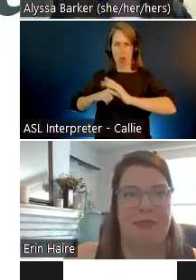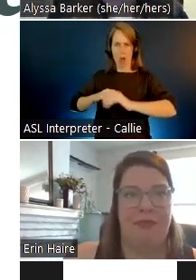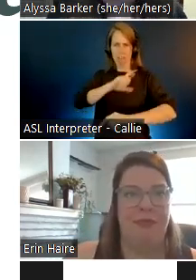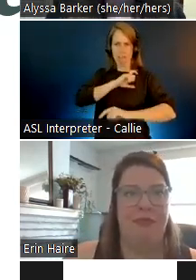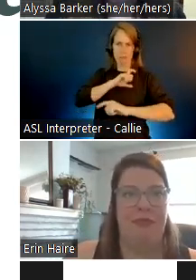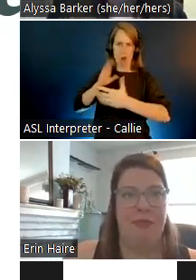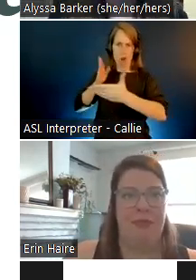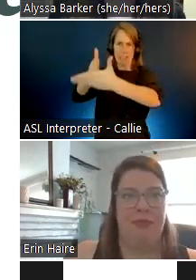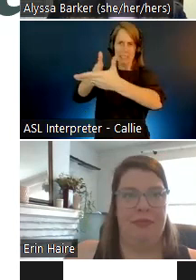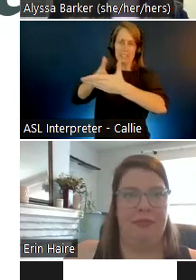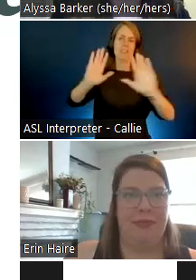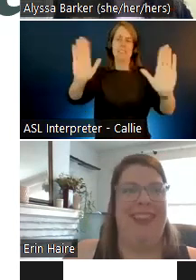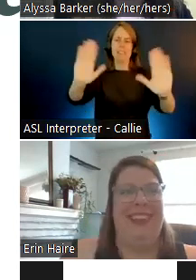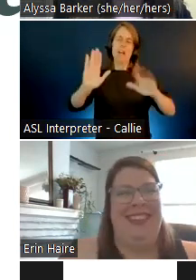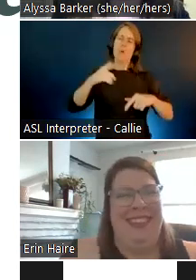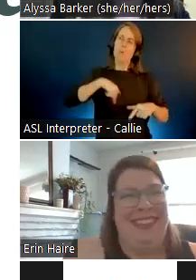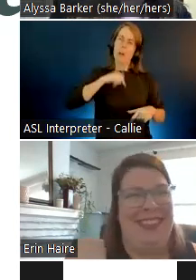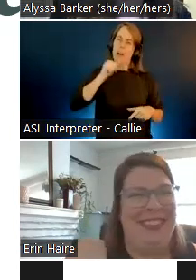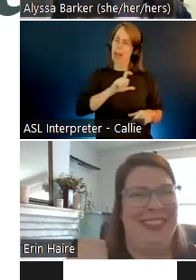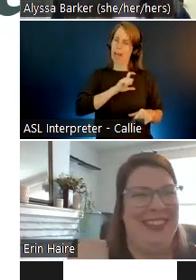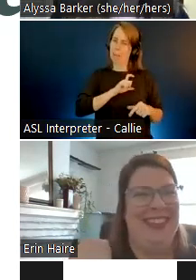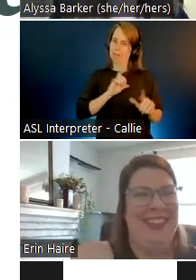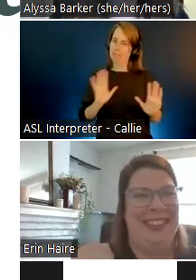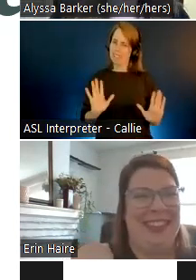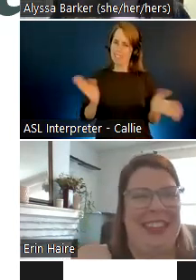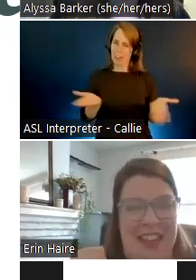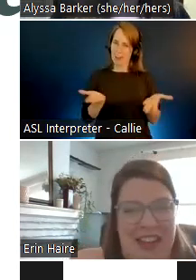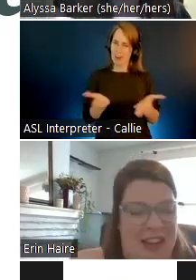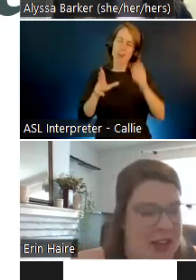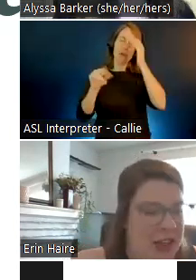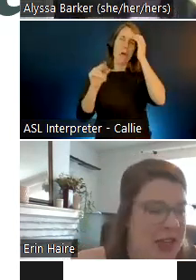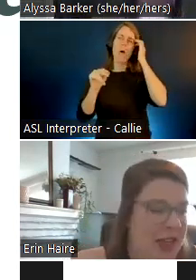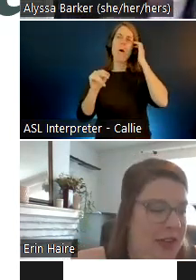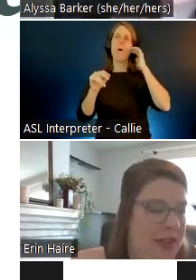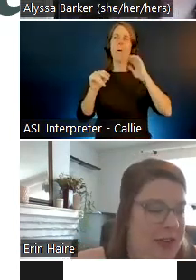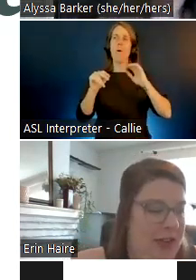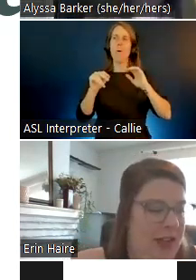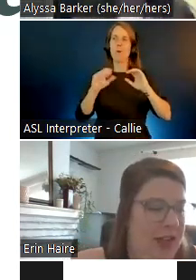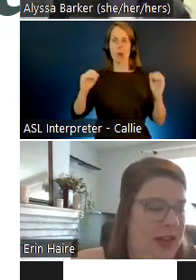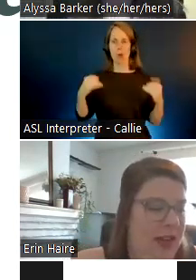cops necessarily that's what you're thinking um we don't we don't have this or anything but um yeah